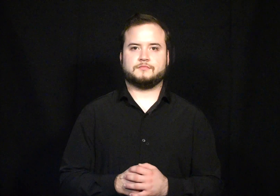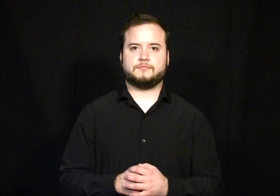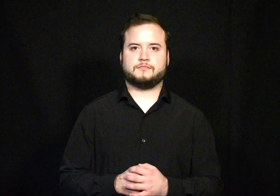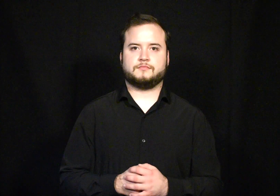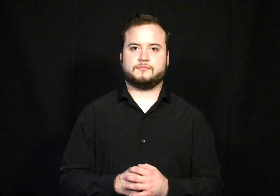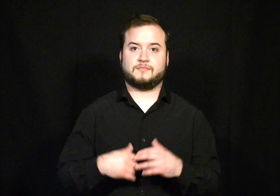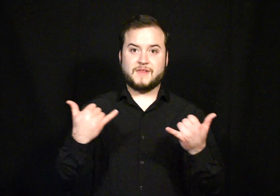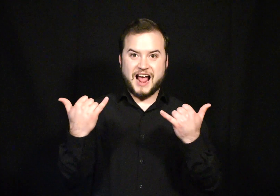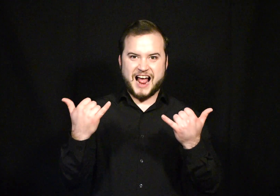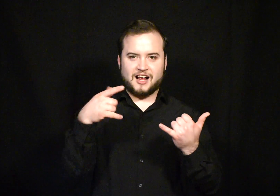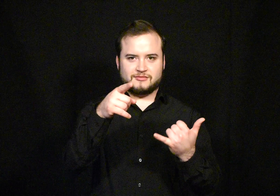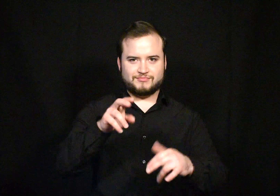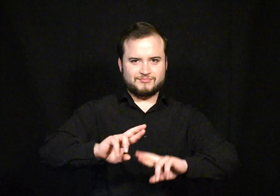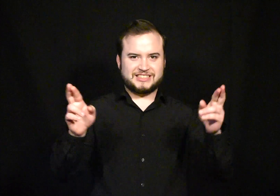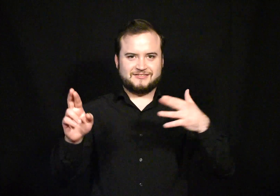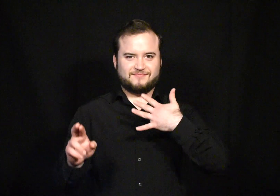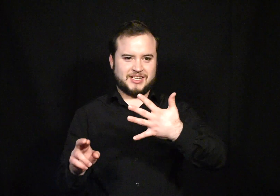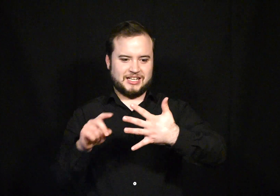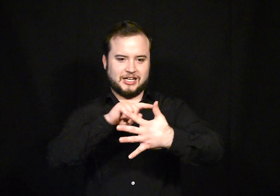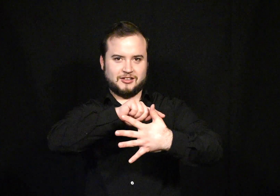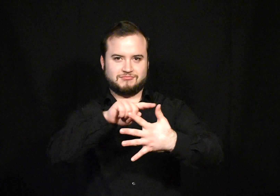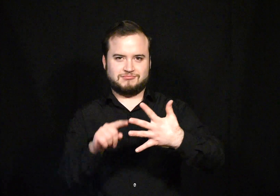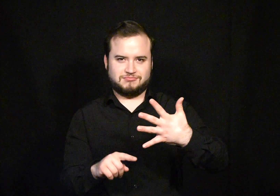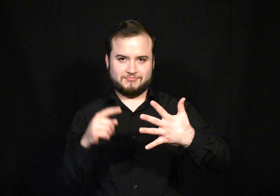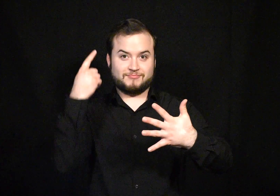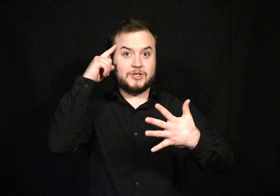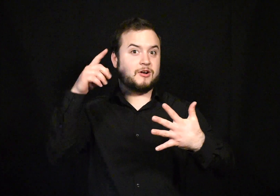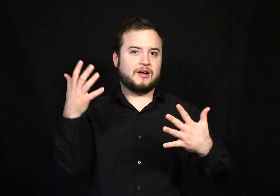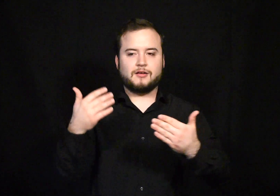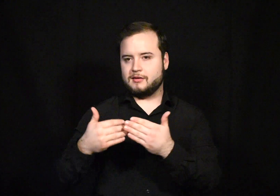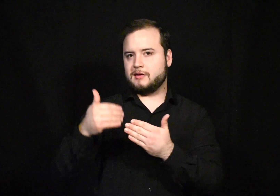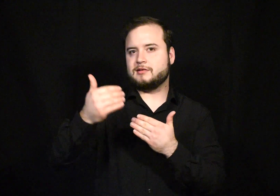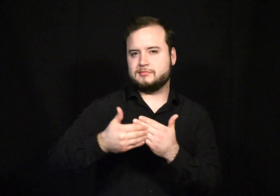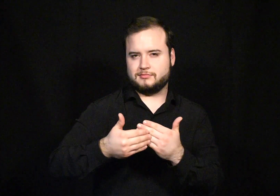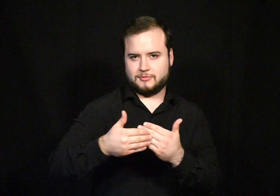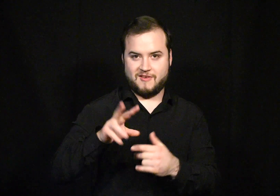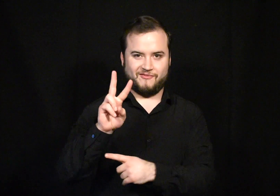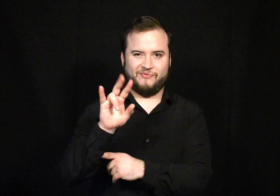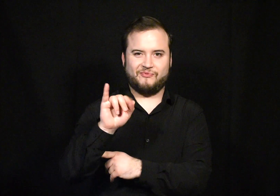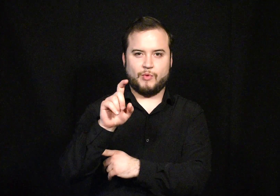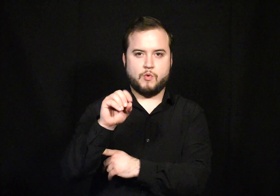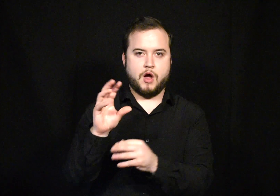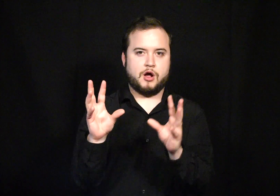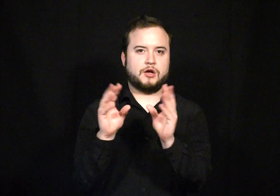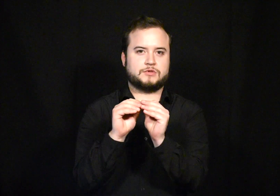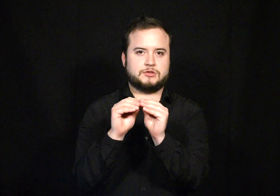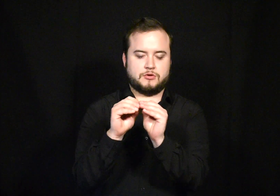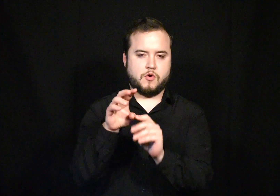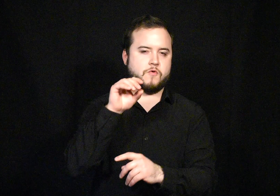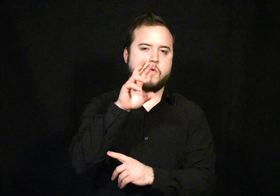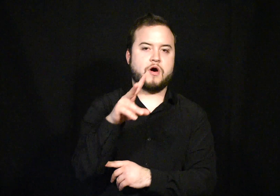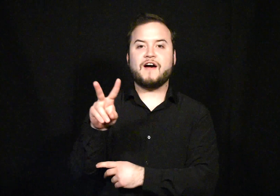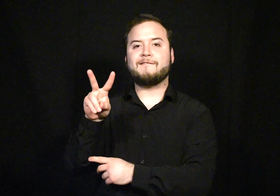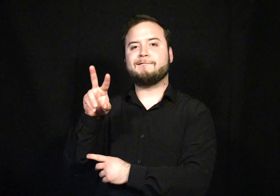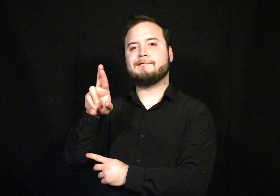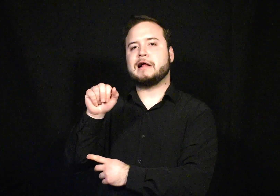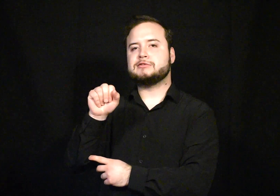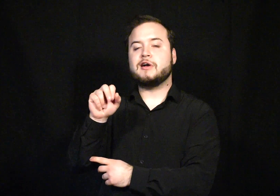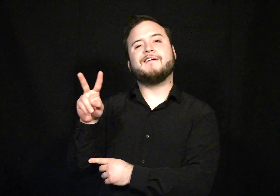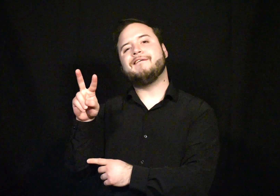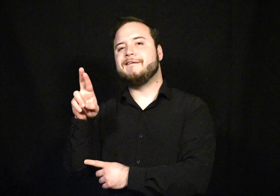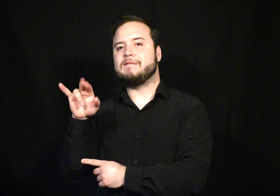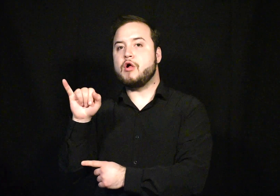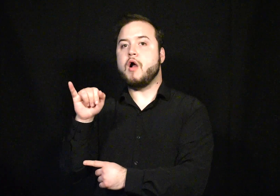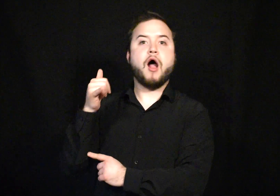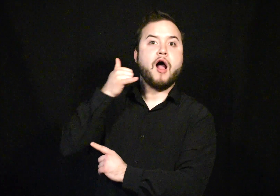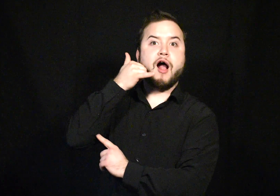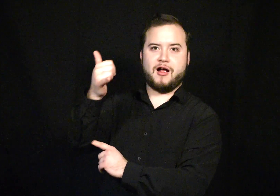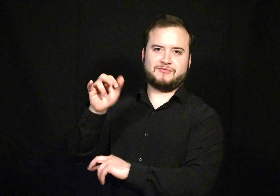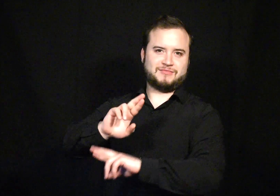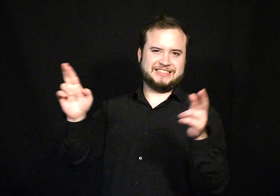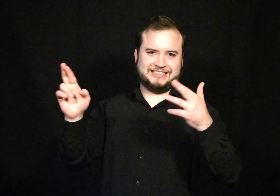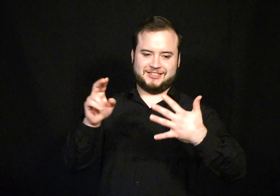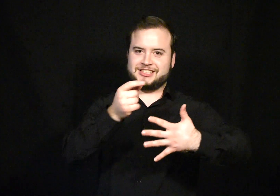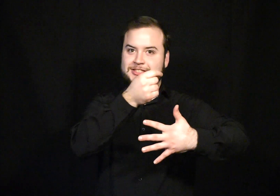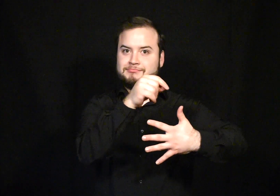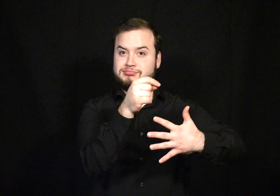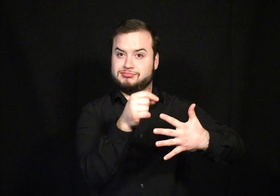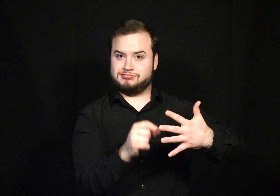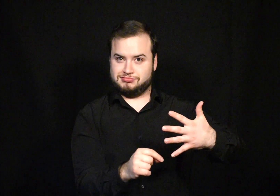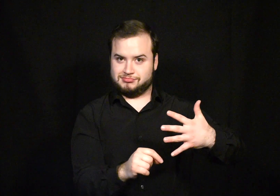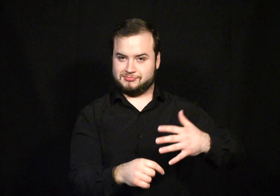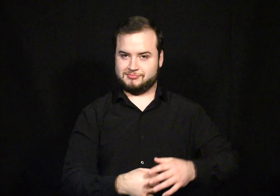Now you’ve got five things on your checklist to consider when starting your next videoconference or VRS/VRI call.